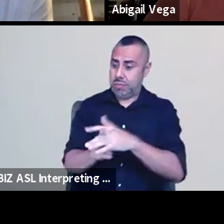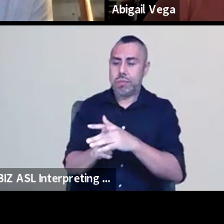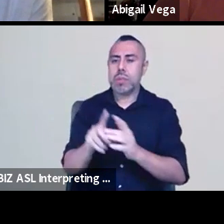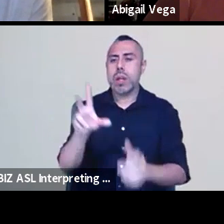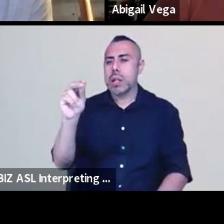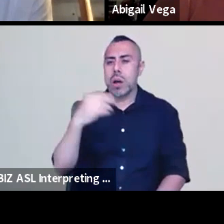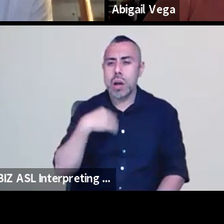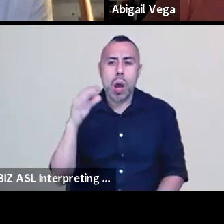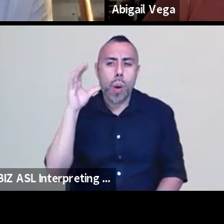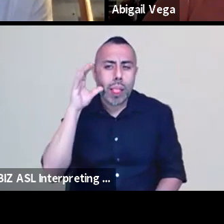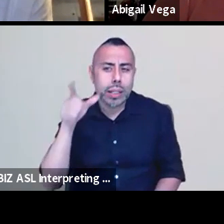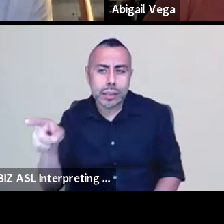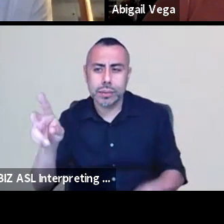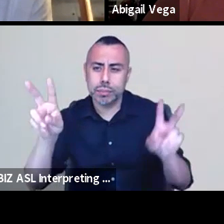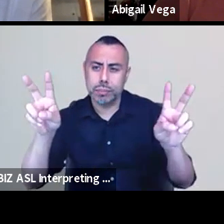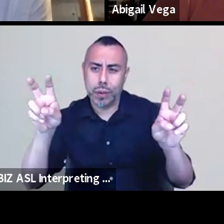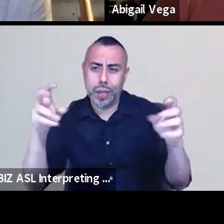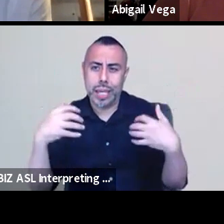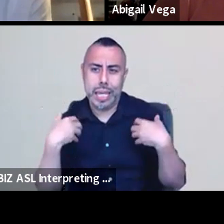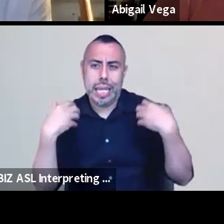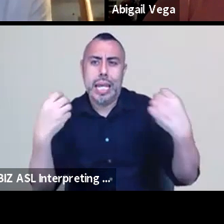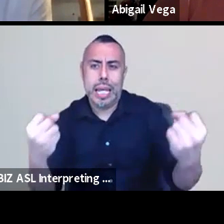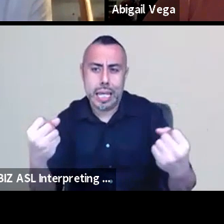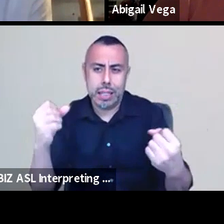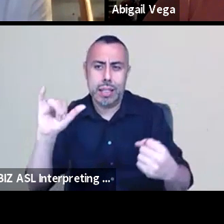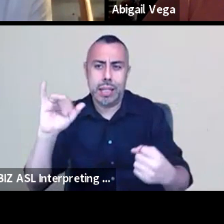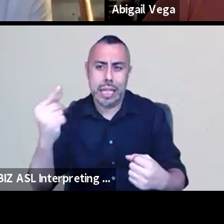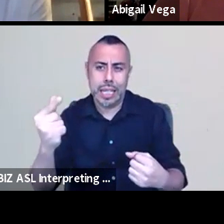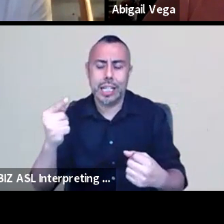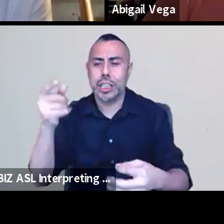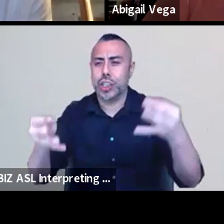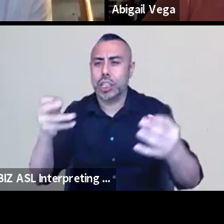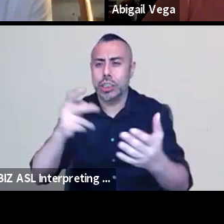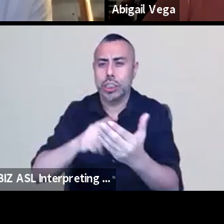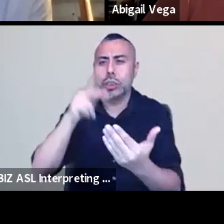I had done an episode around disabled people mobilizing